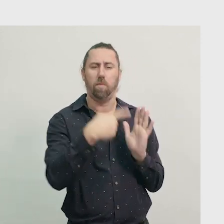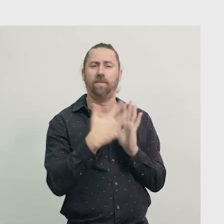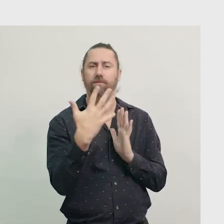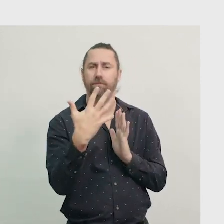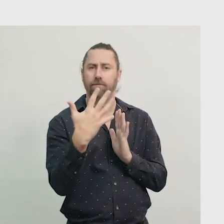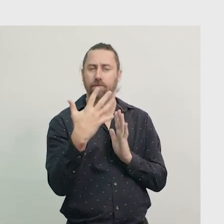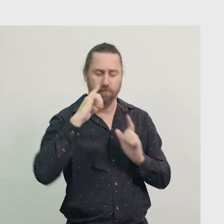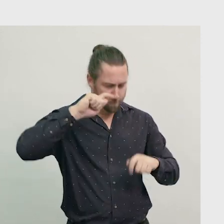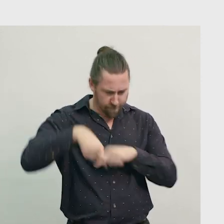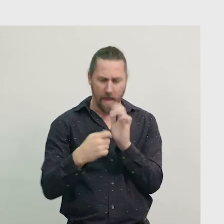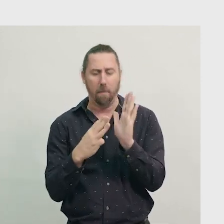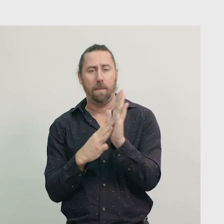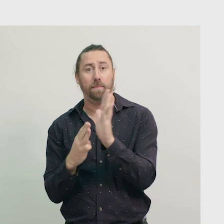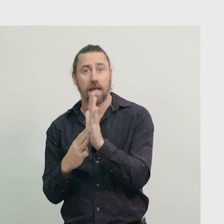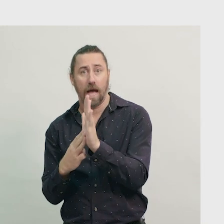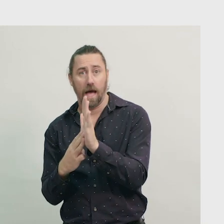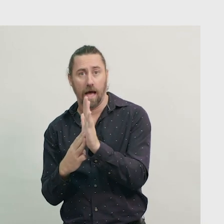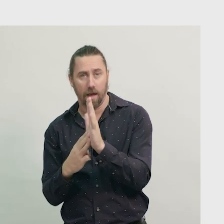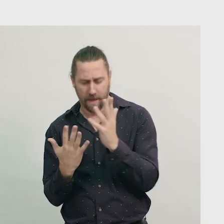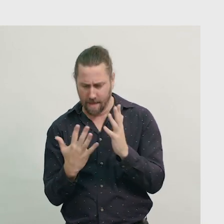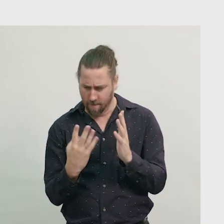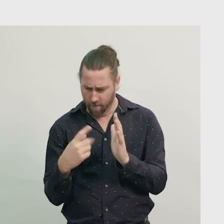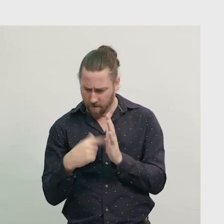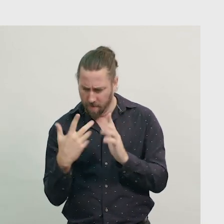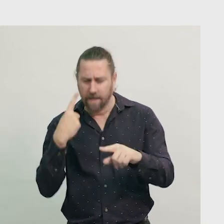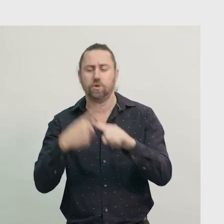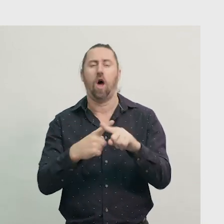When we convert this to millimetres, we multiply it by 1,000.